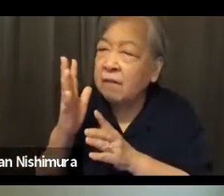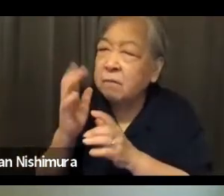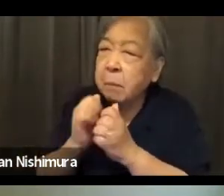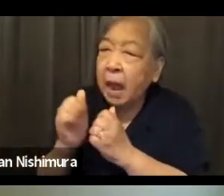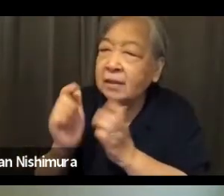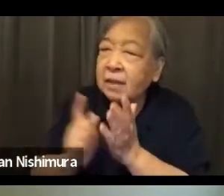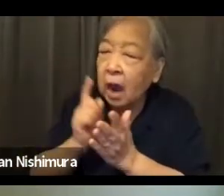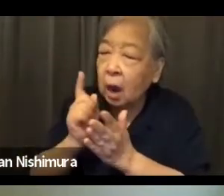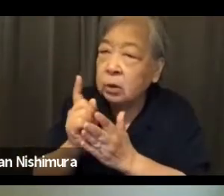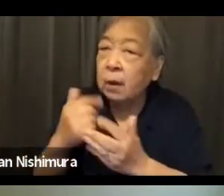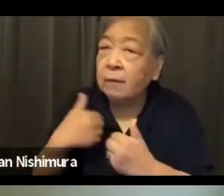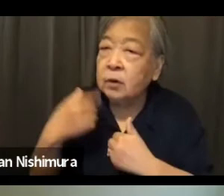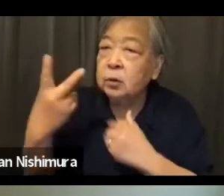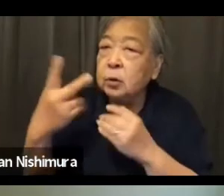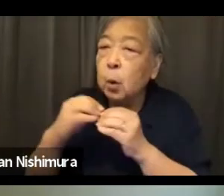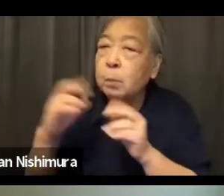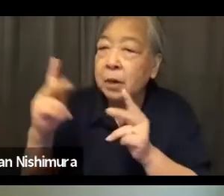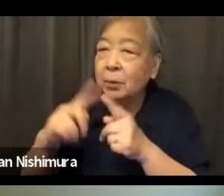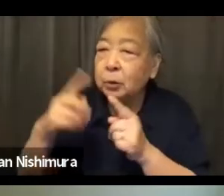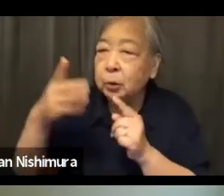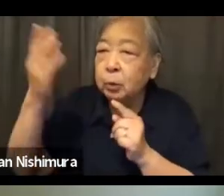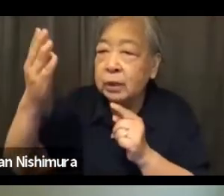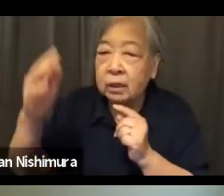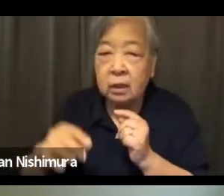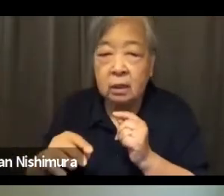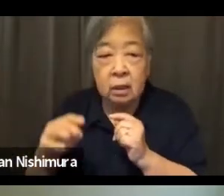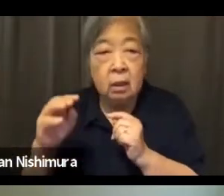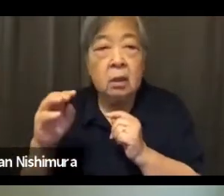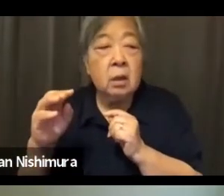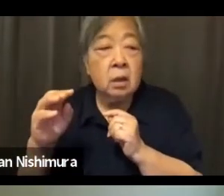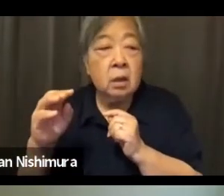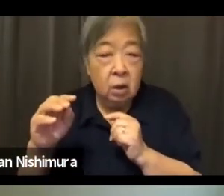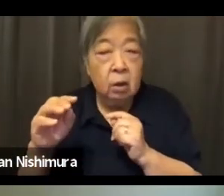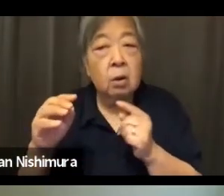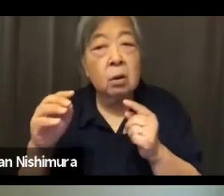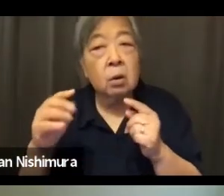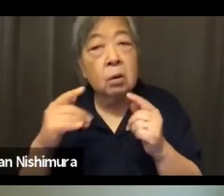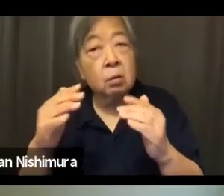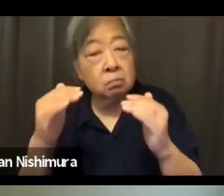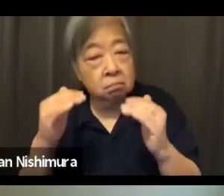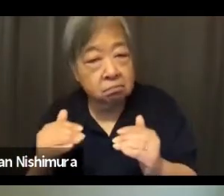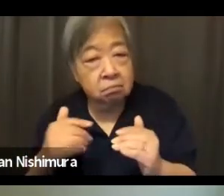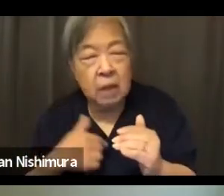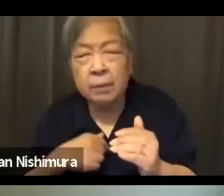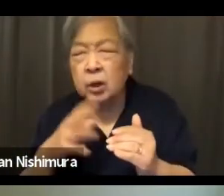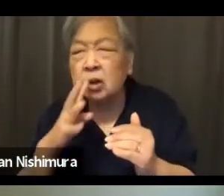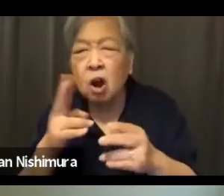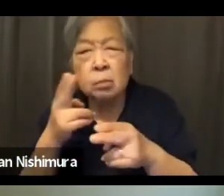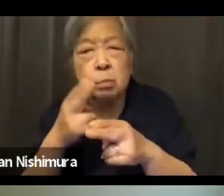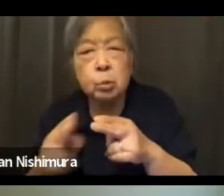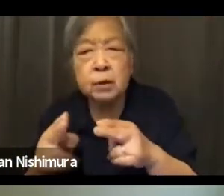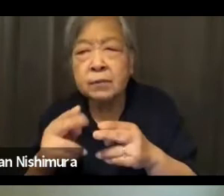Okay, yeah. So I'm just going to, if we move to the next slide, I'm going to talk really briefly about